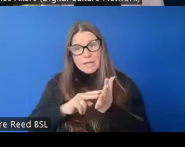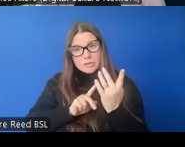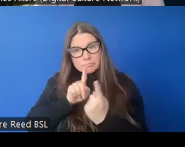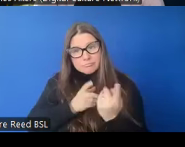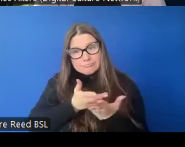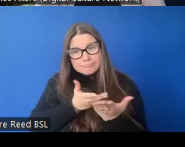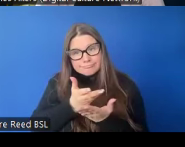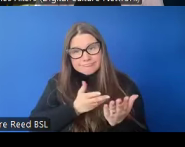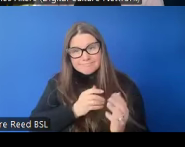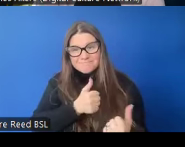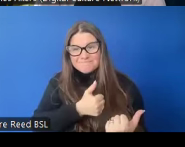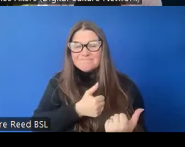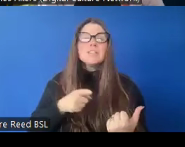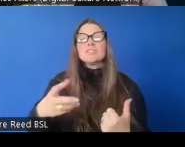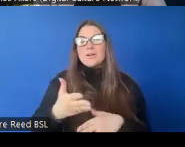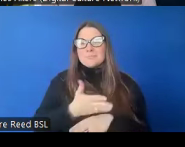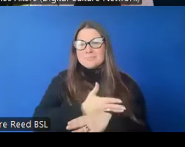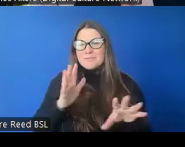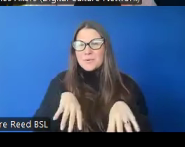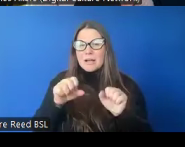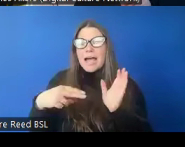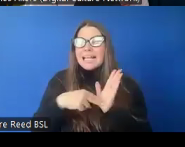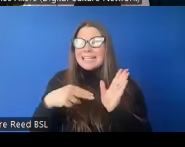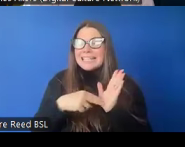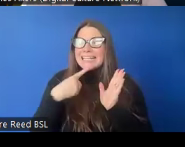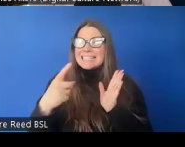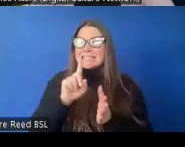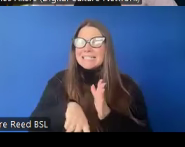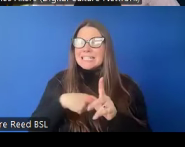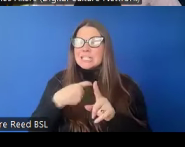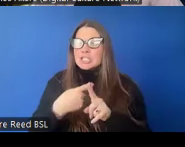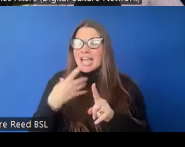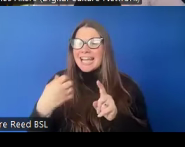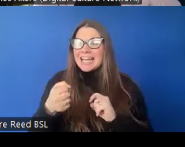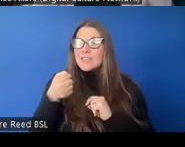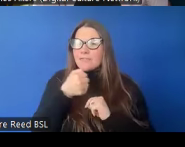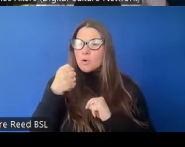Before we get started, Nicholas says, "Jack has the voice of a radio DJ presenter." He absolutely does.